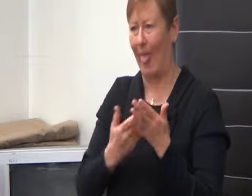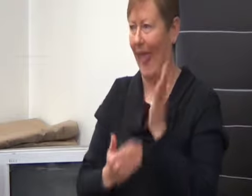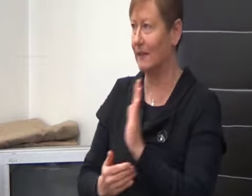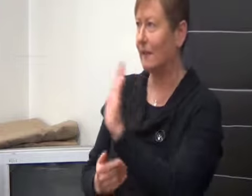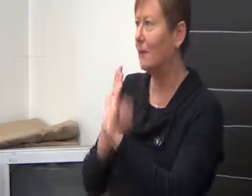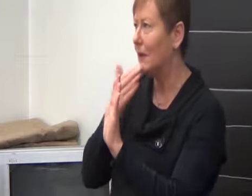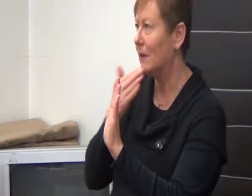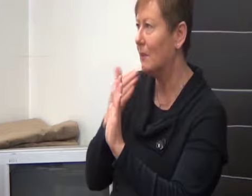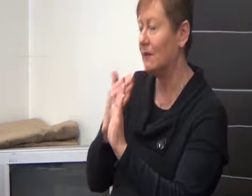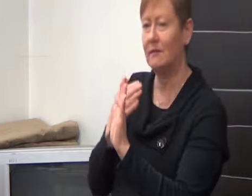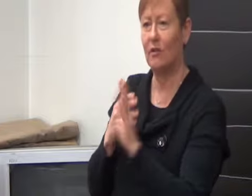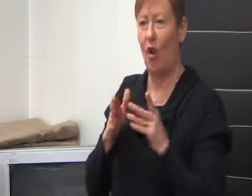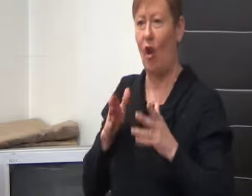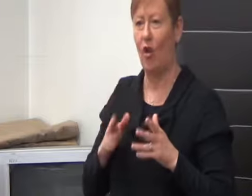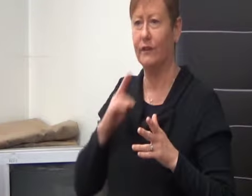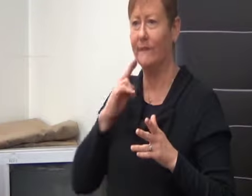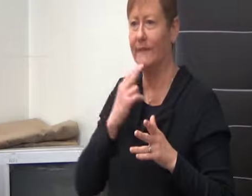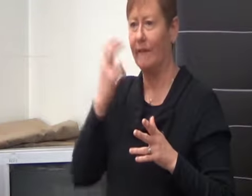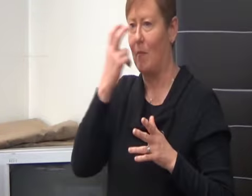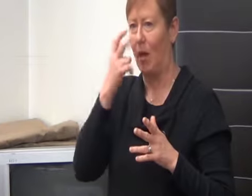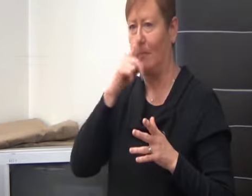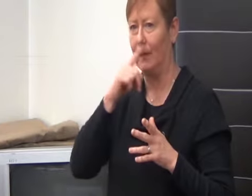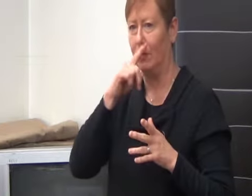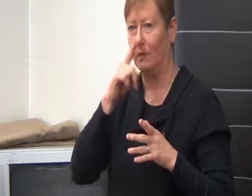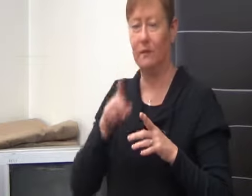A lot of Deafblind people do that. Paula: Also braille in the hand.